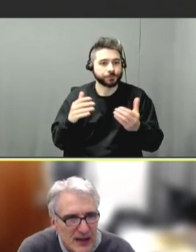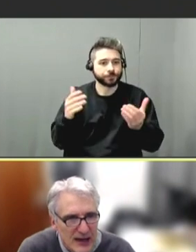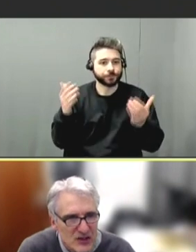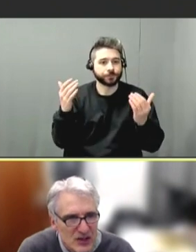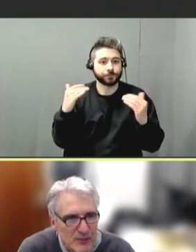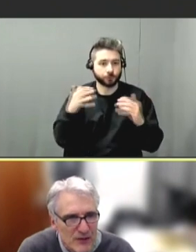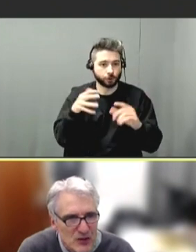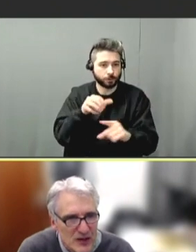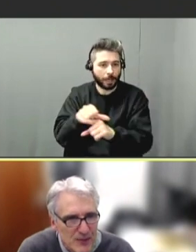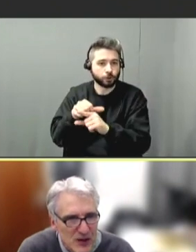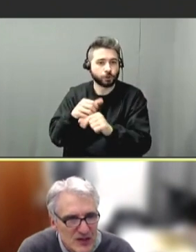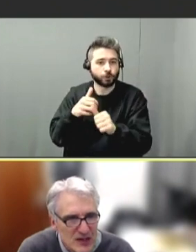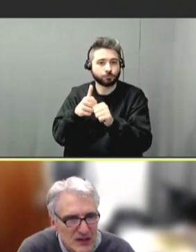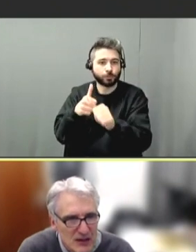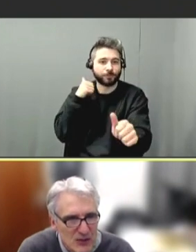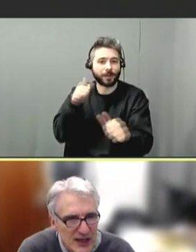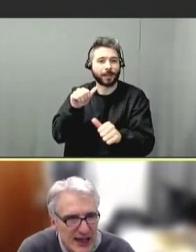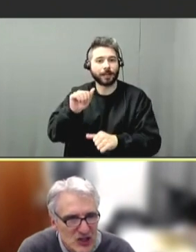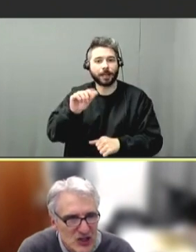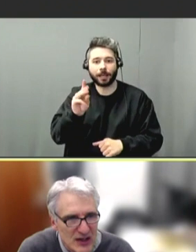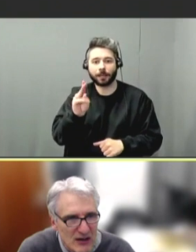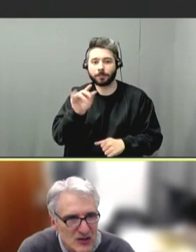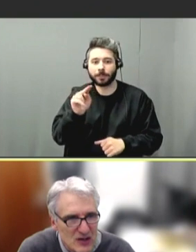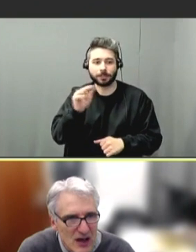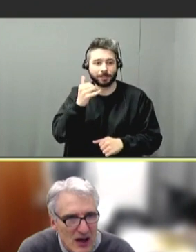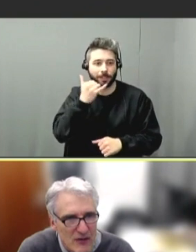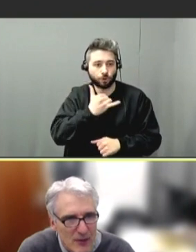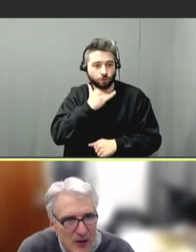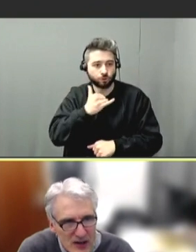guidance on including transparency, communication, and knowledge of the